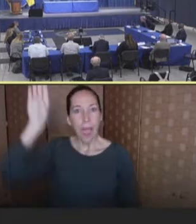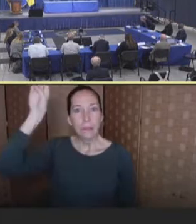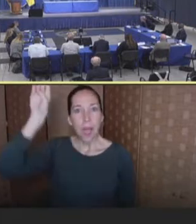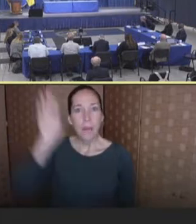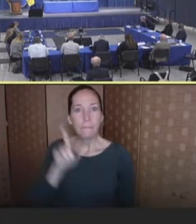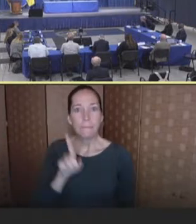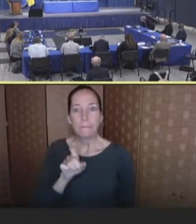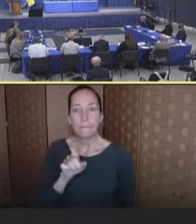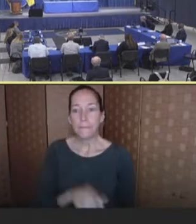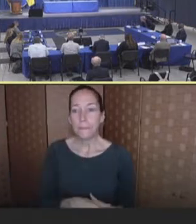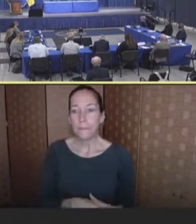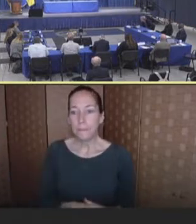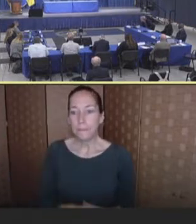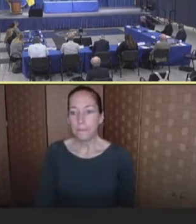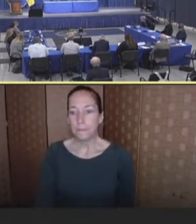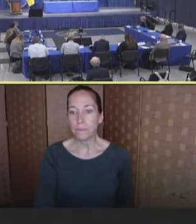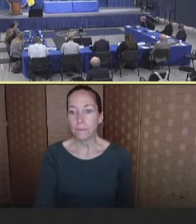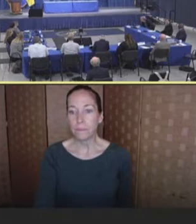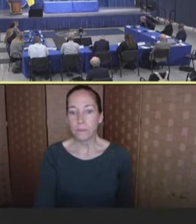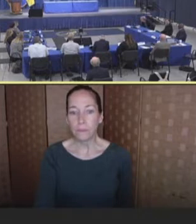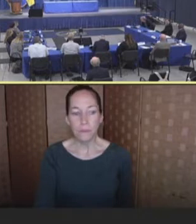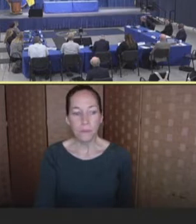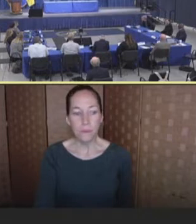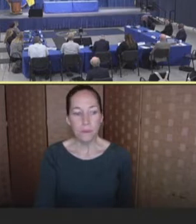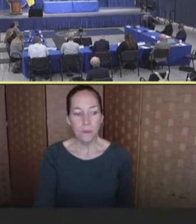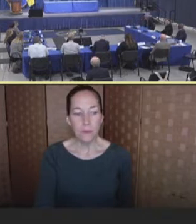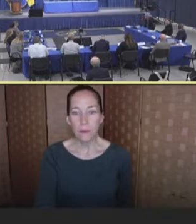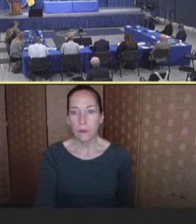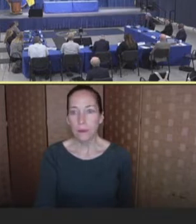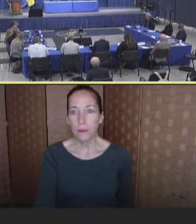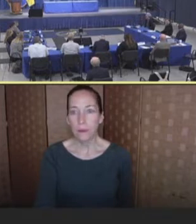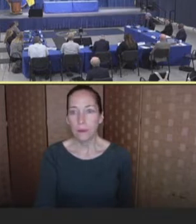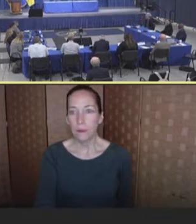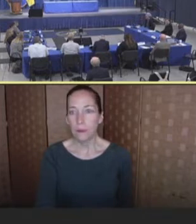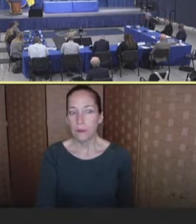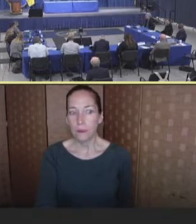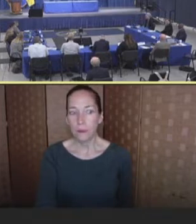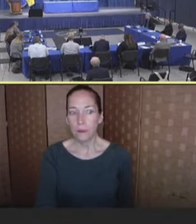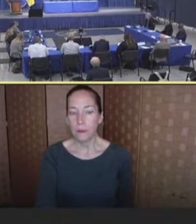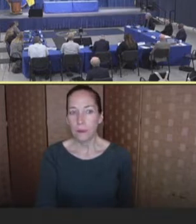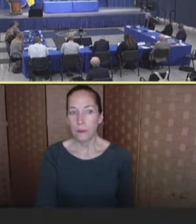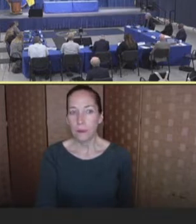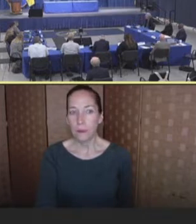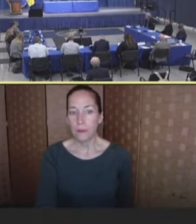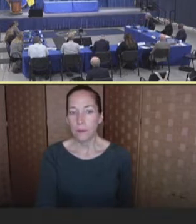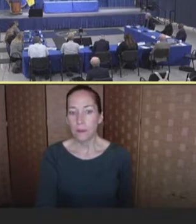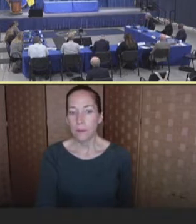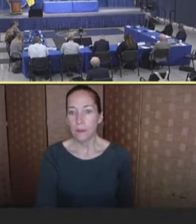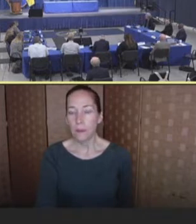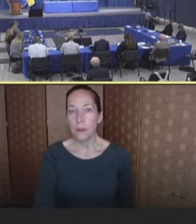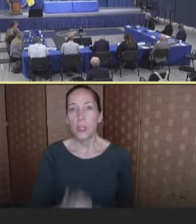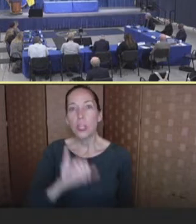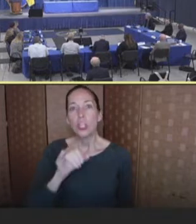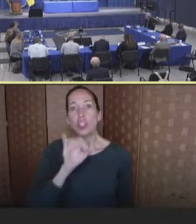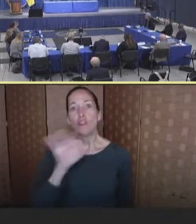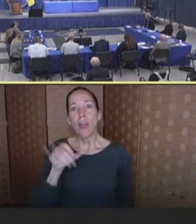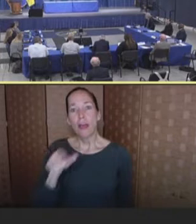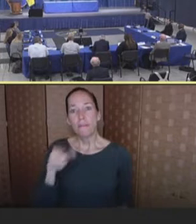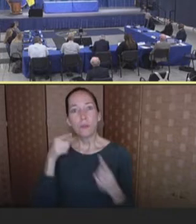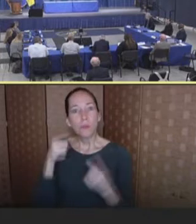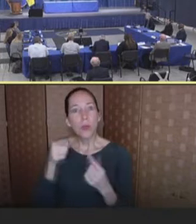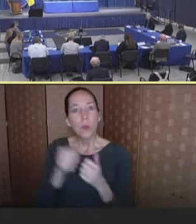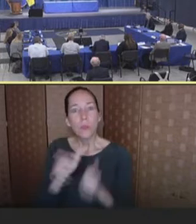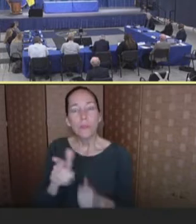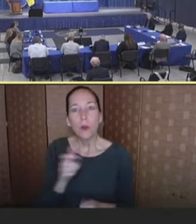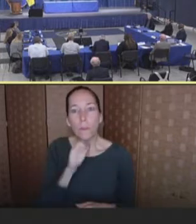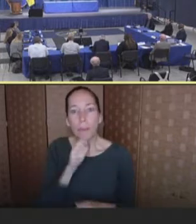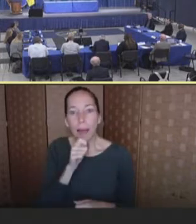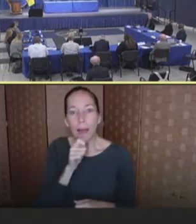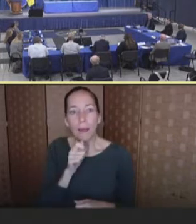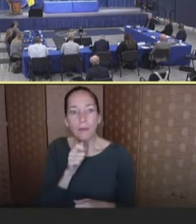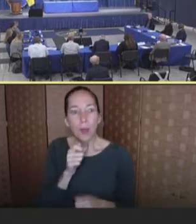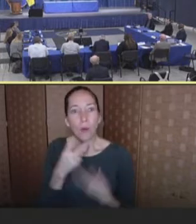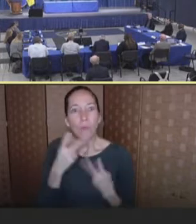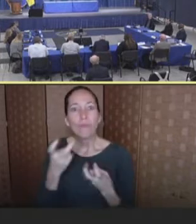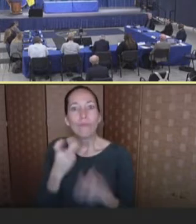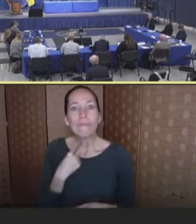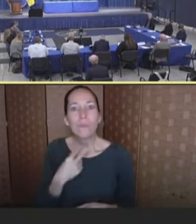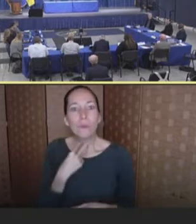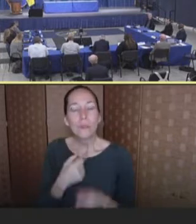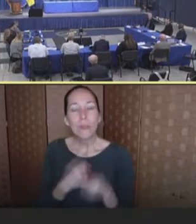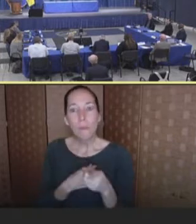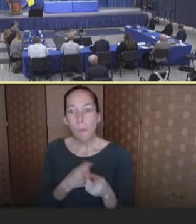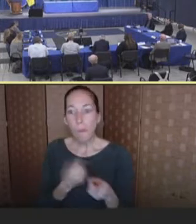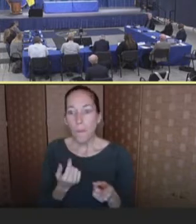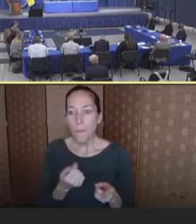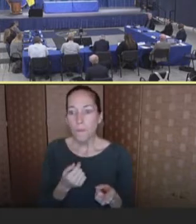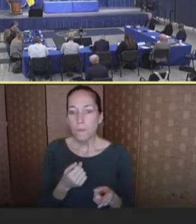All right, Jeff, if you're having trouble with your microphone, we'll come back to you